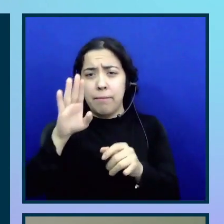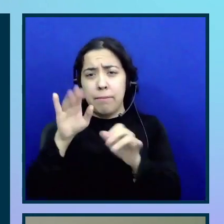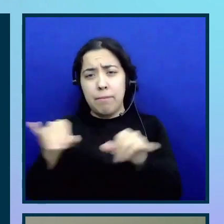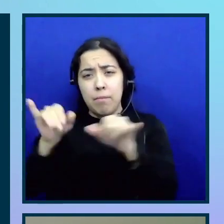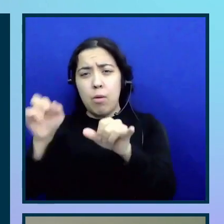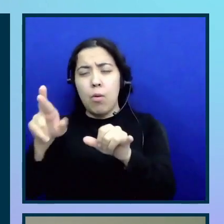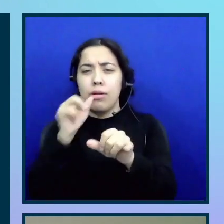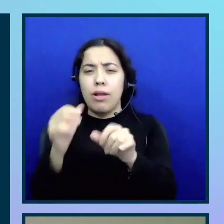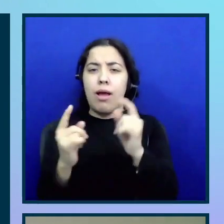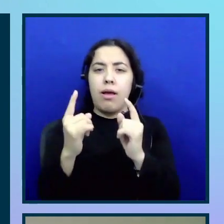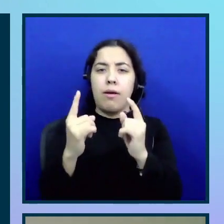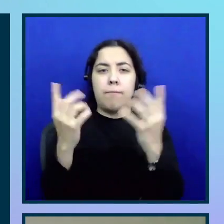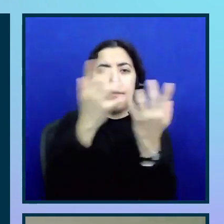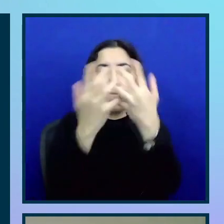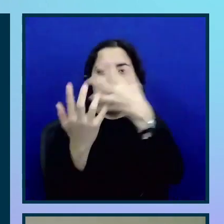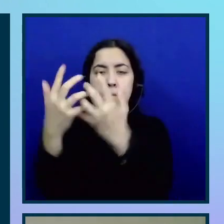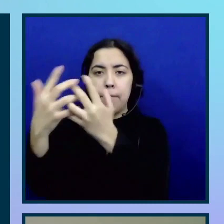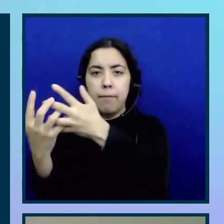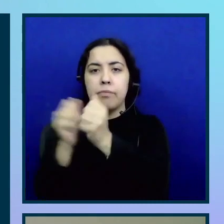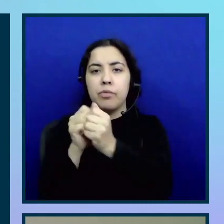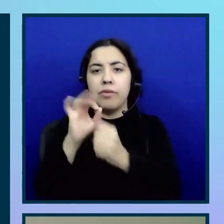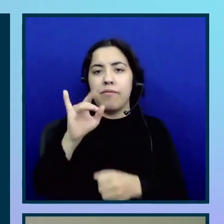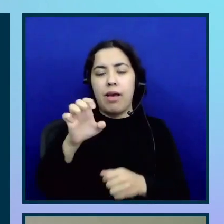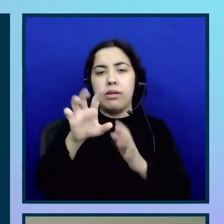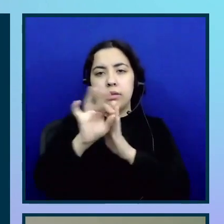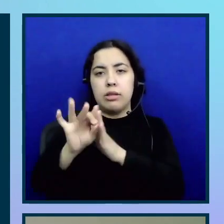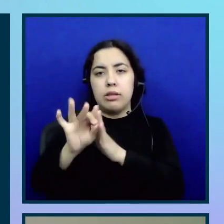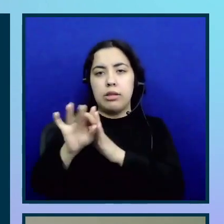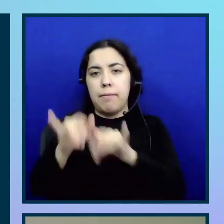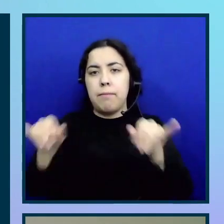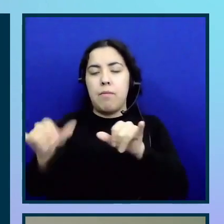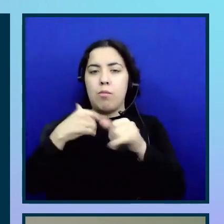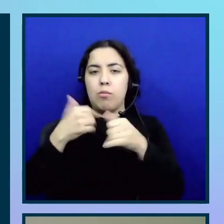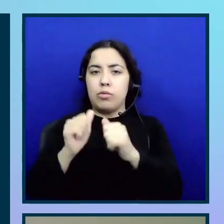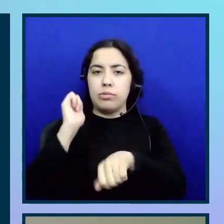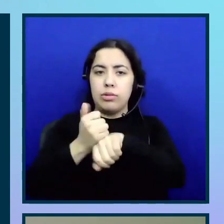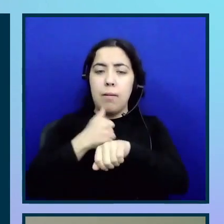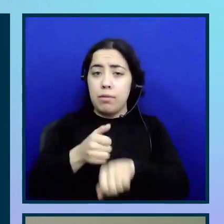to the file pattern, file selection pattern, I'm trying to build. I'm not giving you a straight answer on which is better.